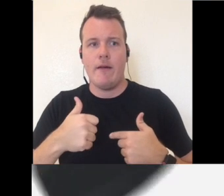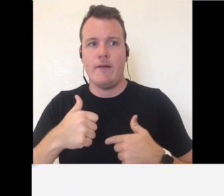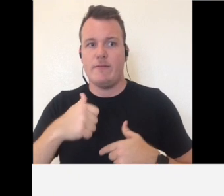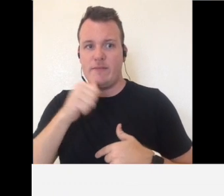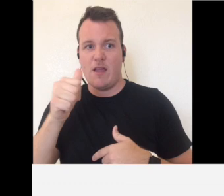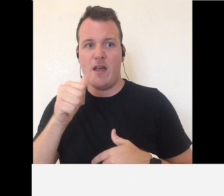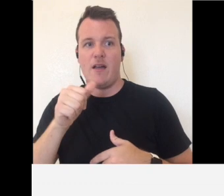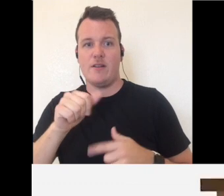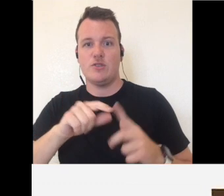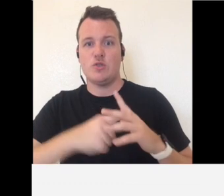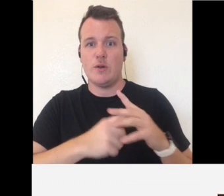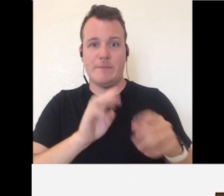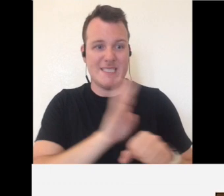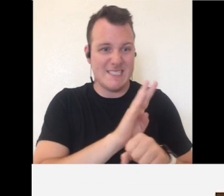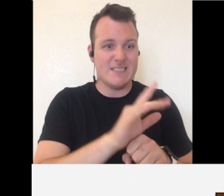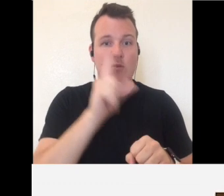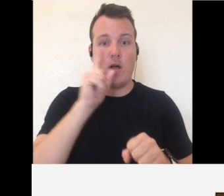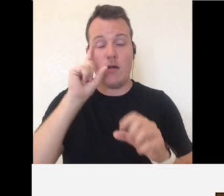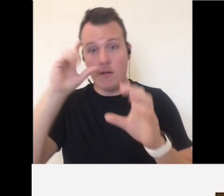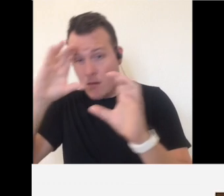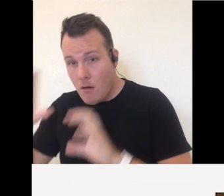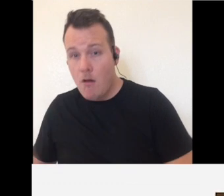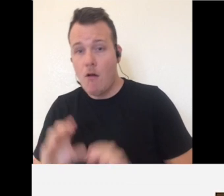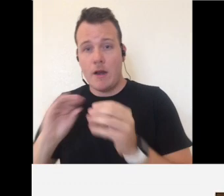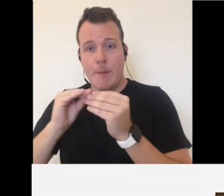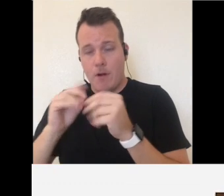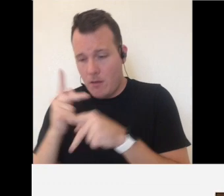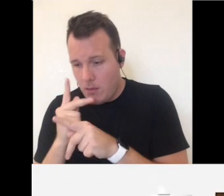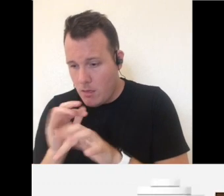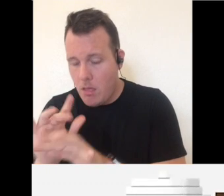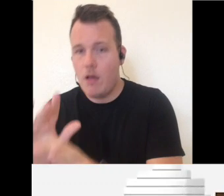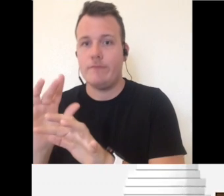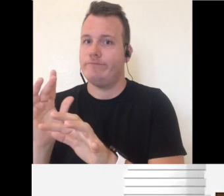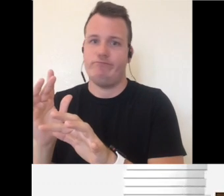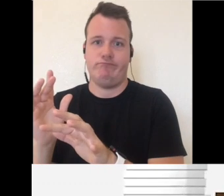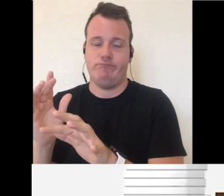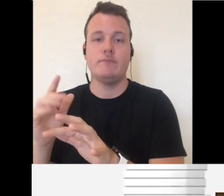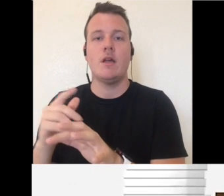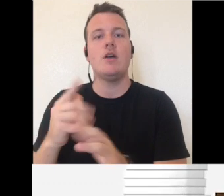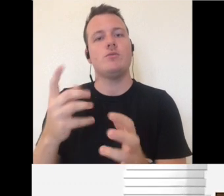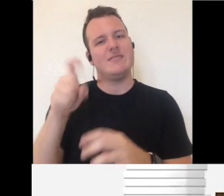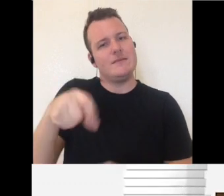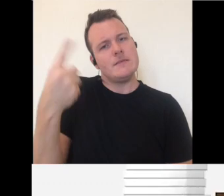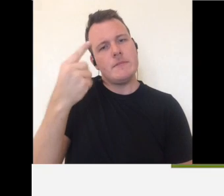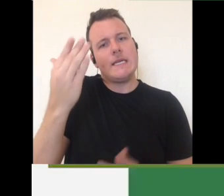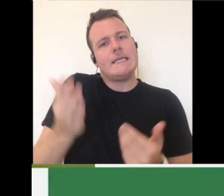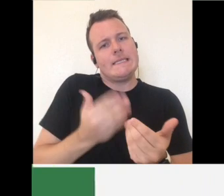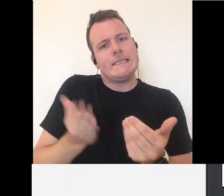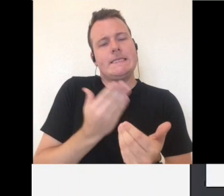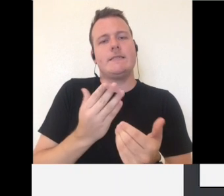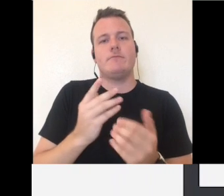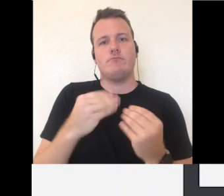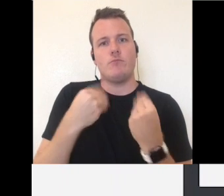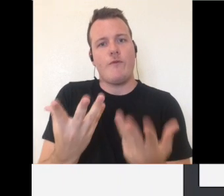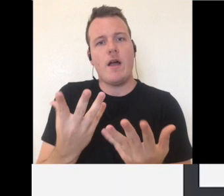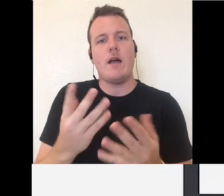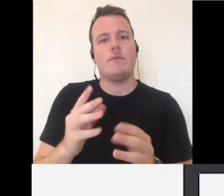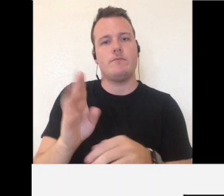you aren't an accountant, and you are getting into business to stay up all night crunching numbers. You need something that's easy to use, and it